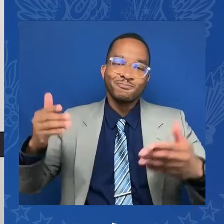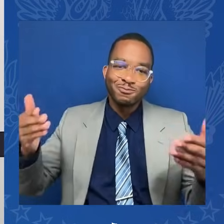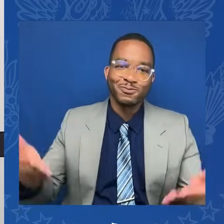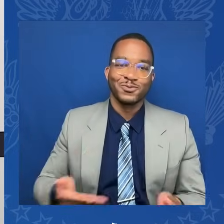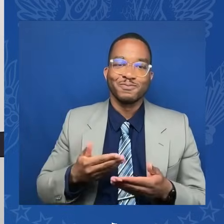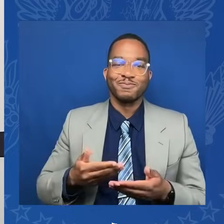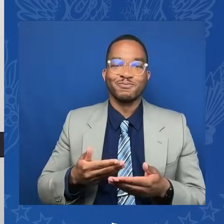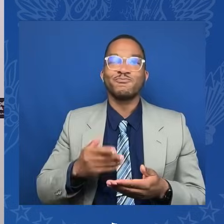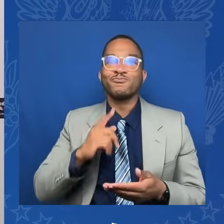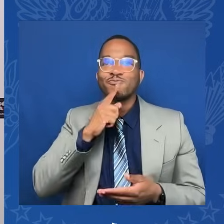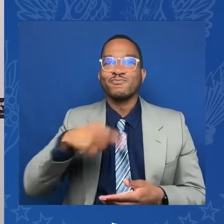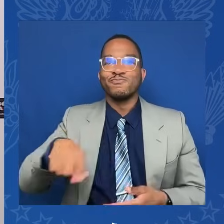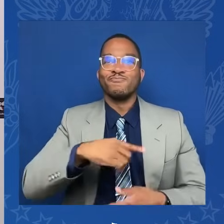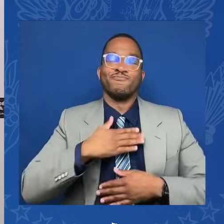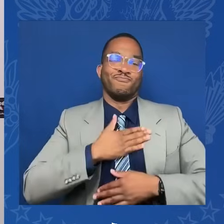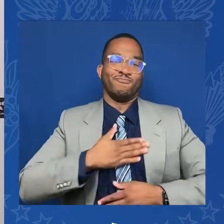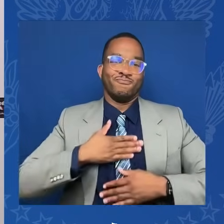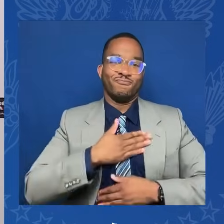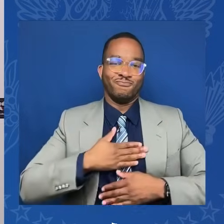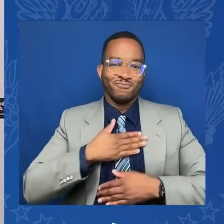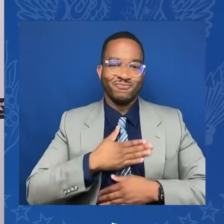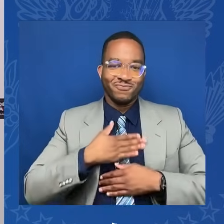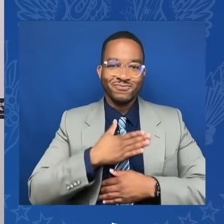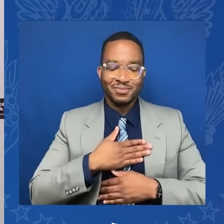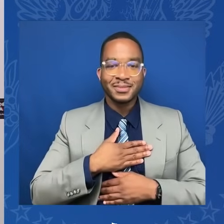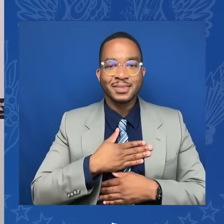But this says a lot about the strength of our alliance